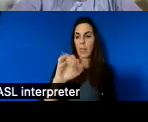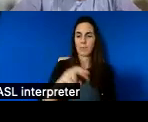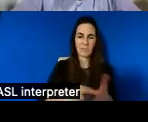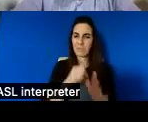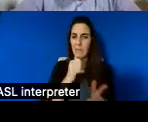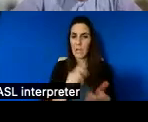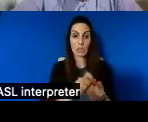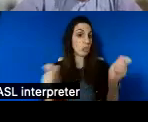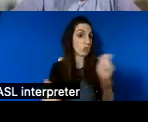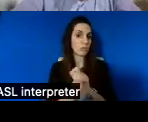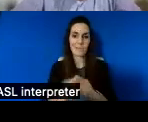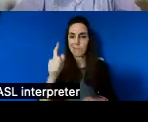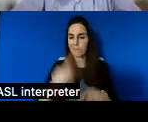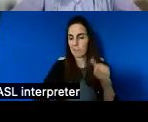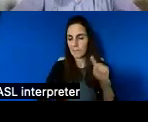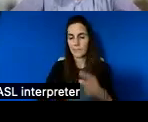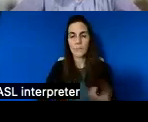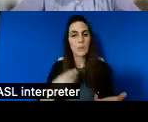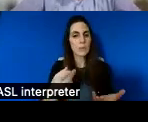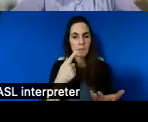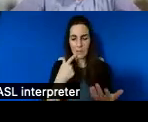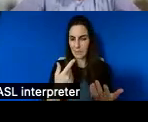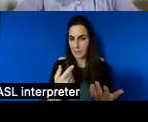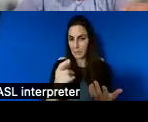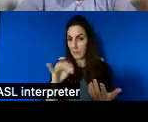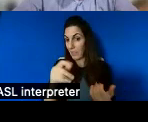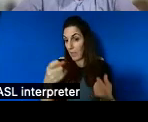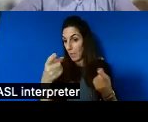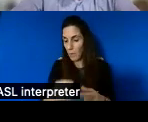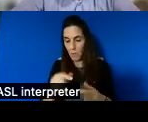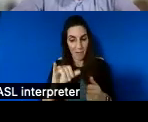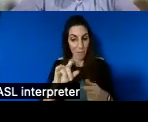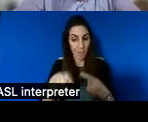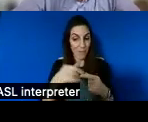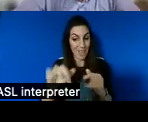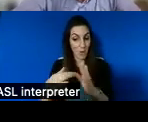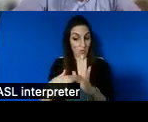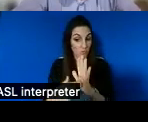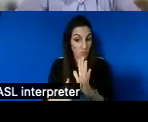that happens none of the rules that you set up for your child can be changed on you so you know that